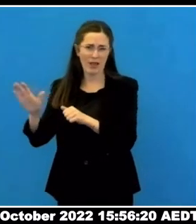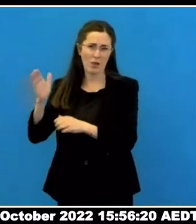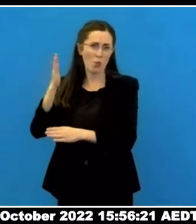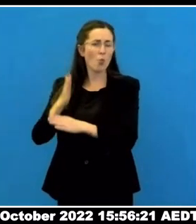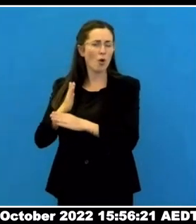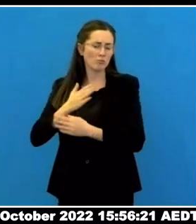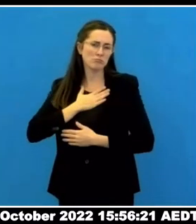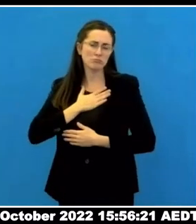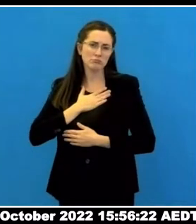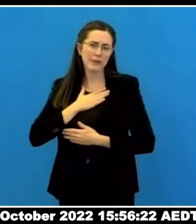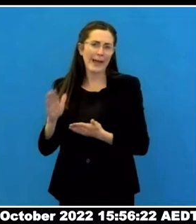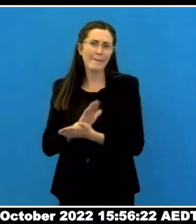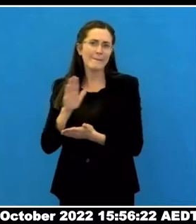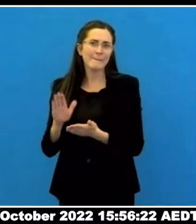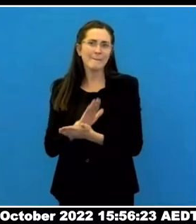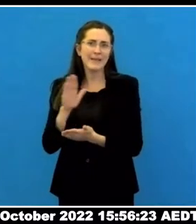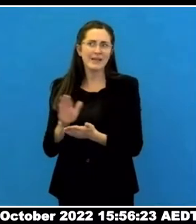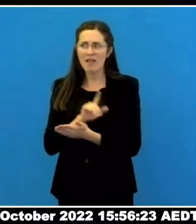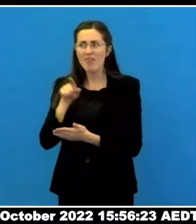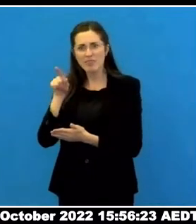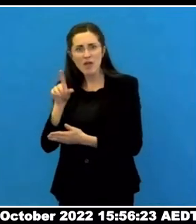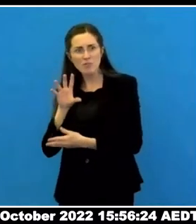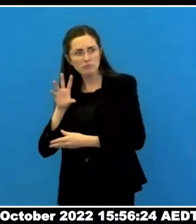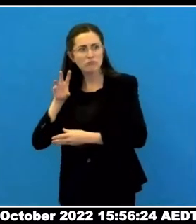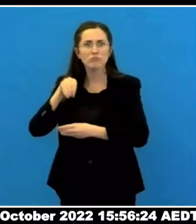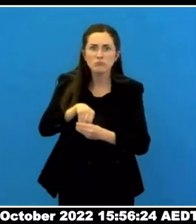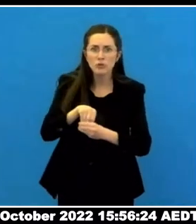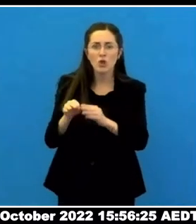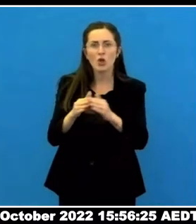This is what we give to our community and our society.